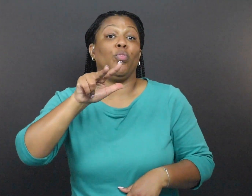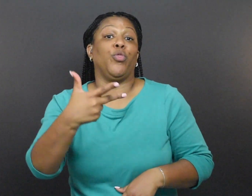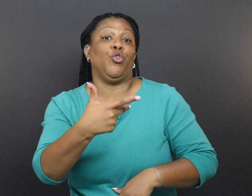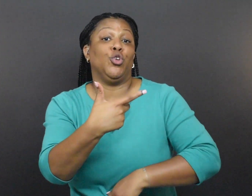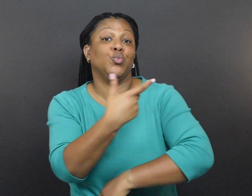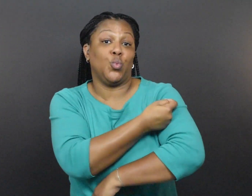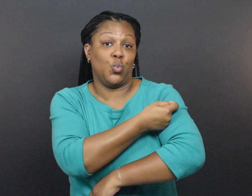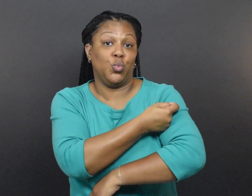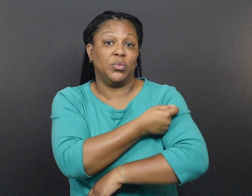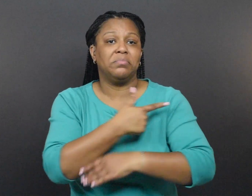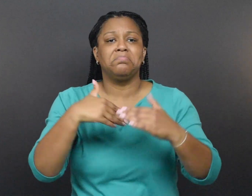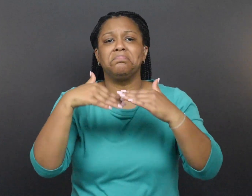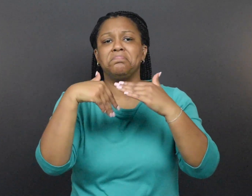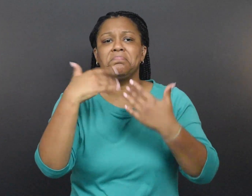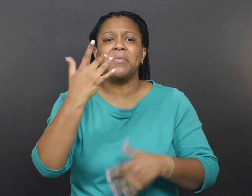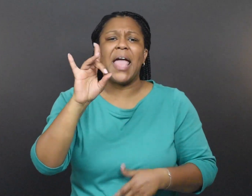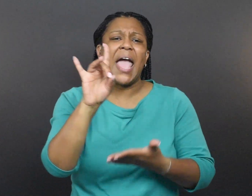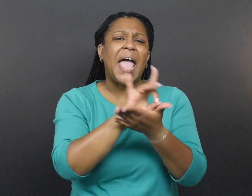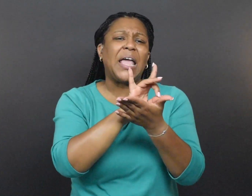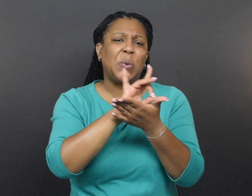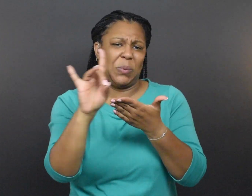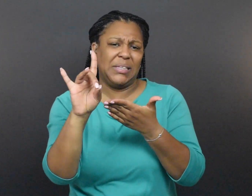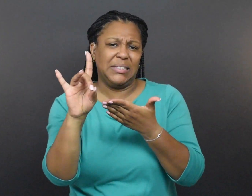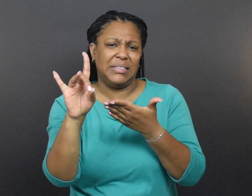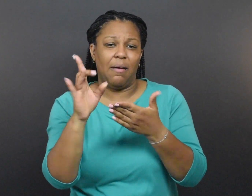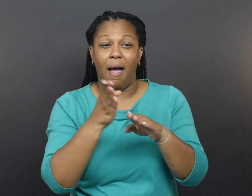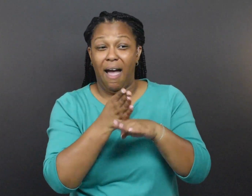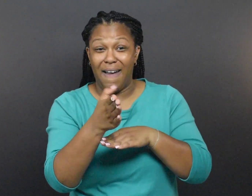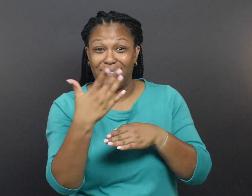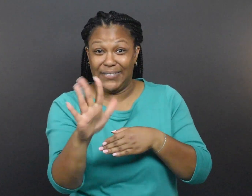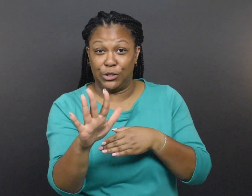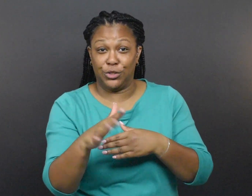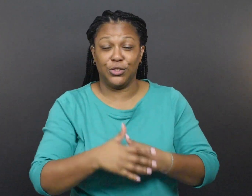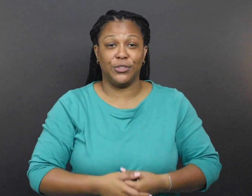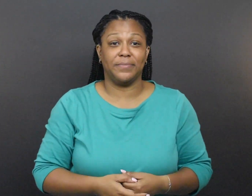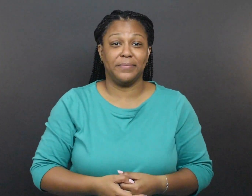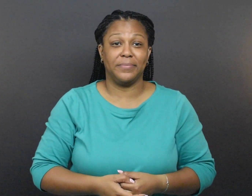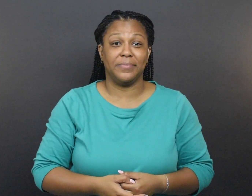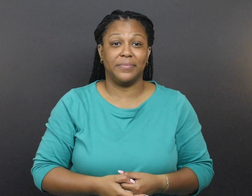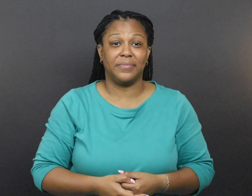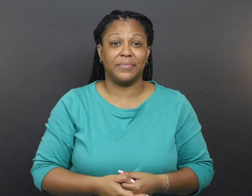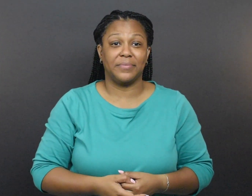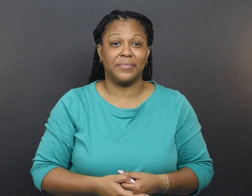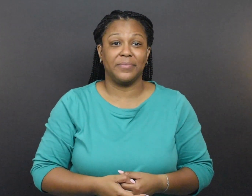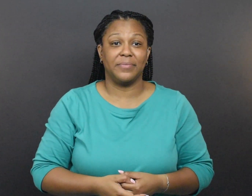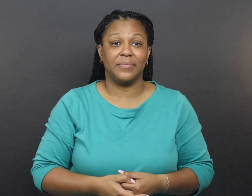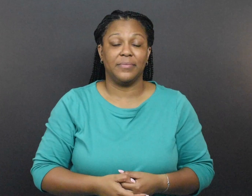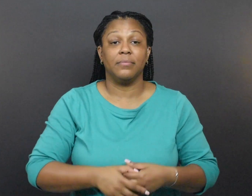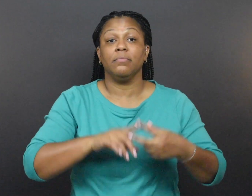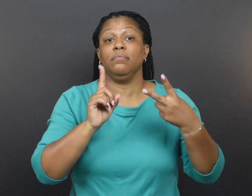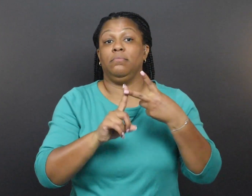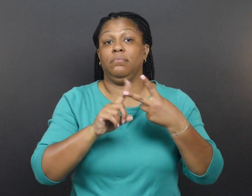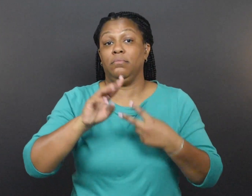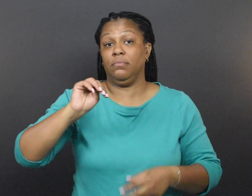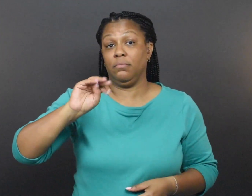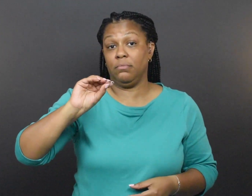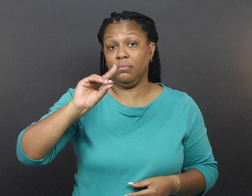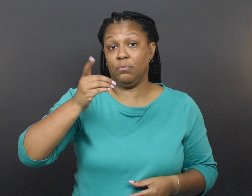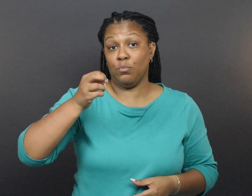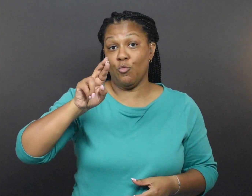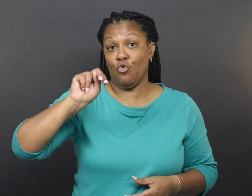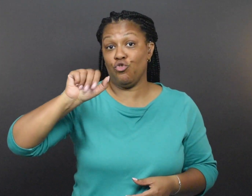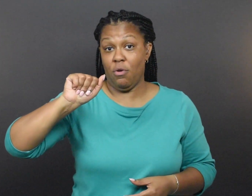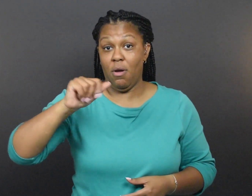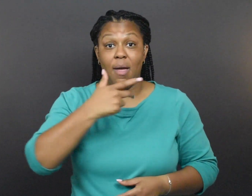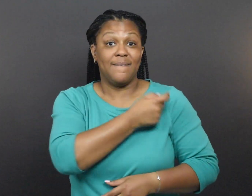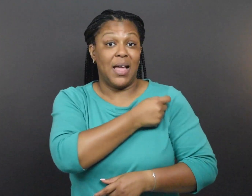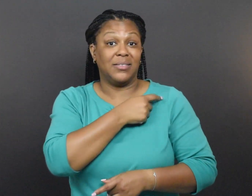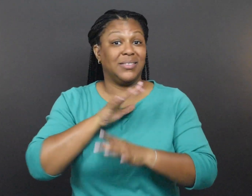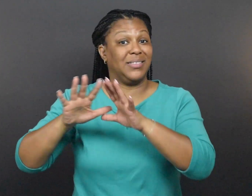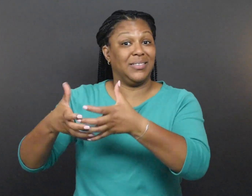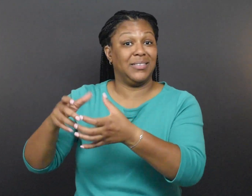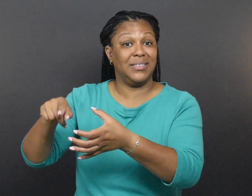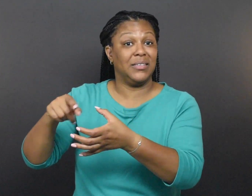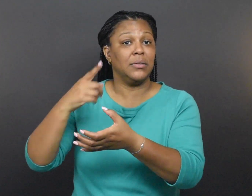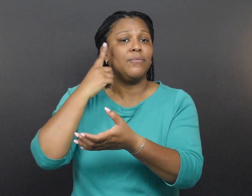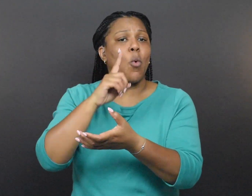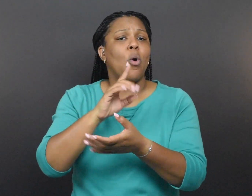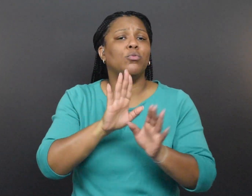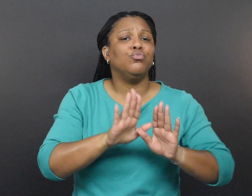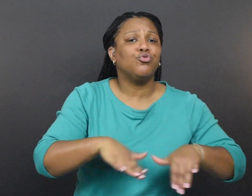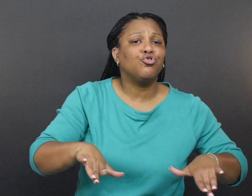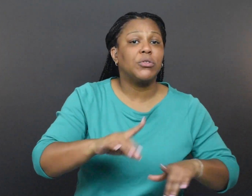the third dose is at least eight weeks after that. o The Moderna COVID-19 vaccine for children 6